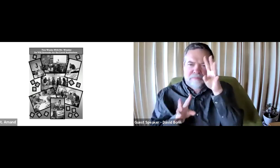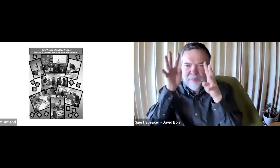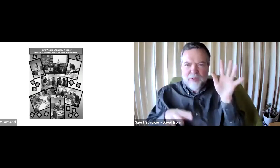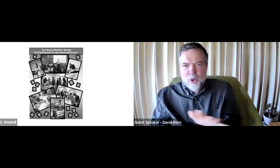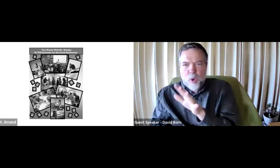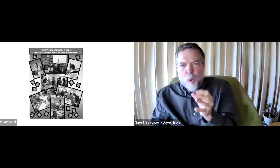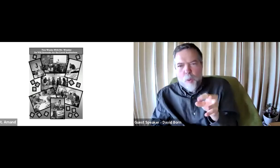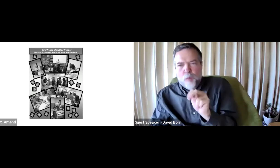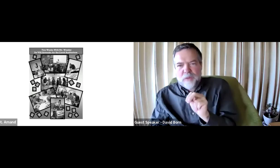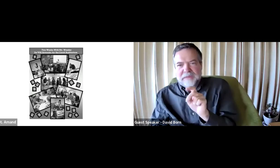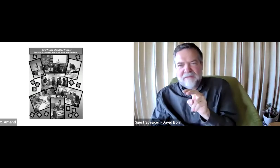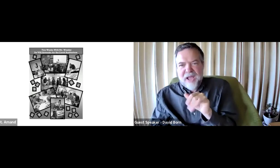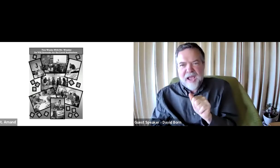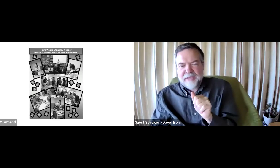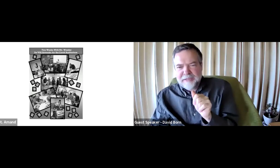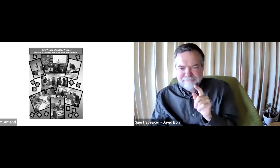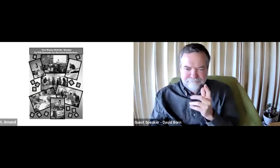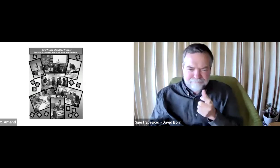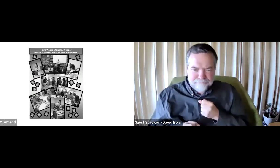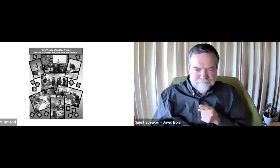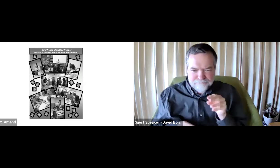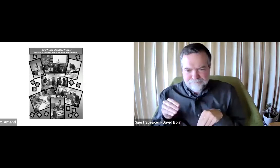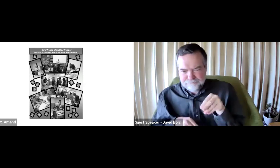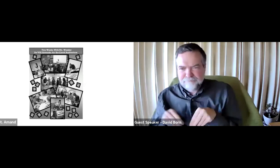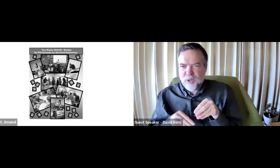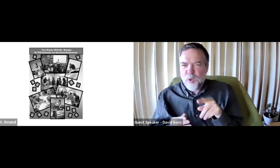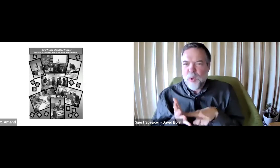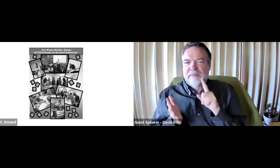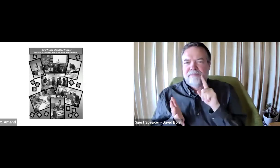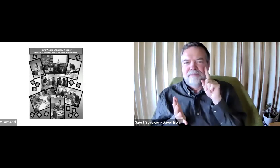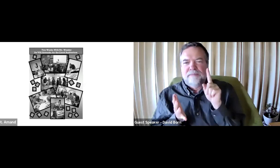about De'VIA art and encouraging them in their creativity and,